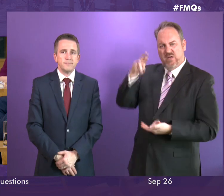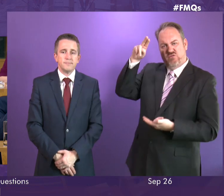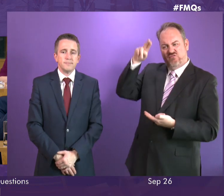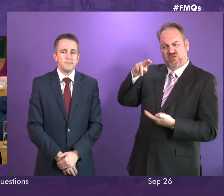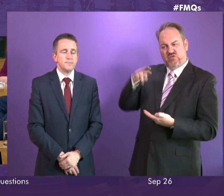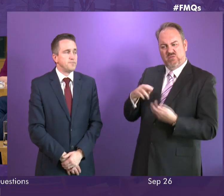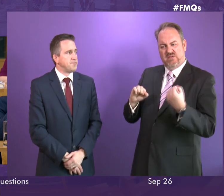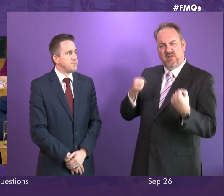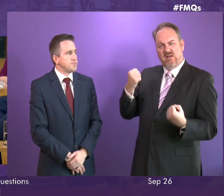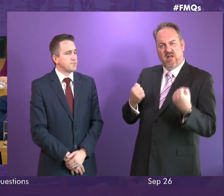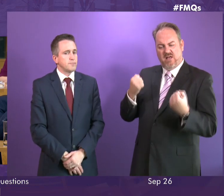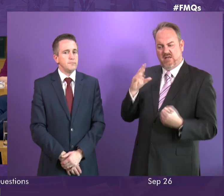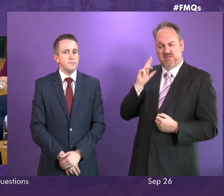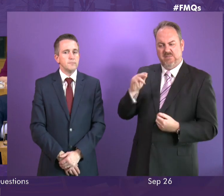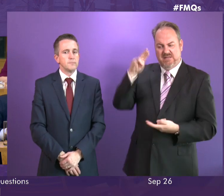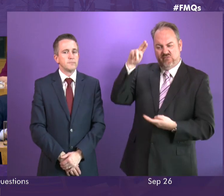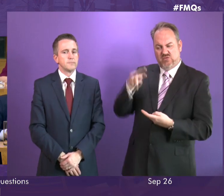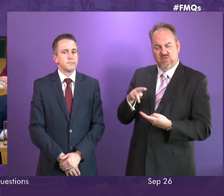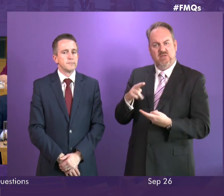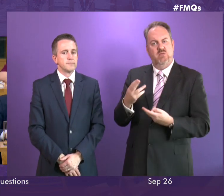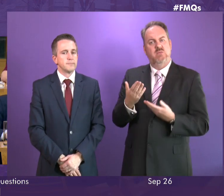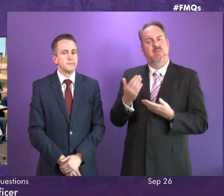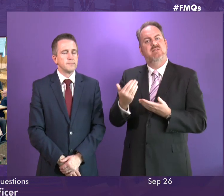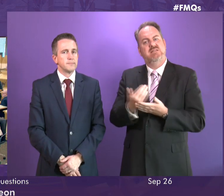to reduce motor vehicle speed and deliver safer streets?